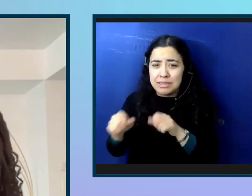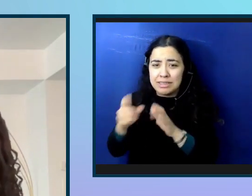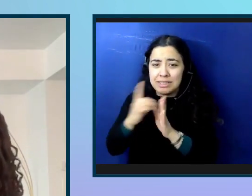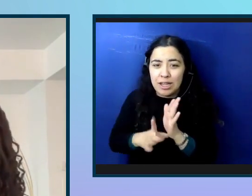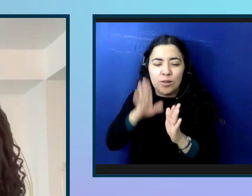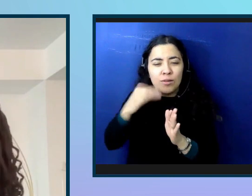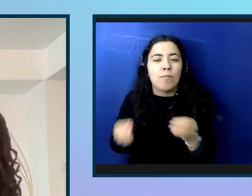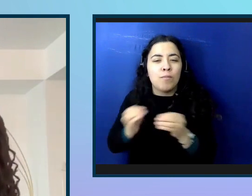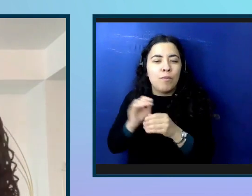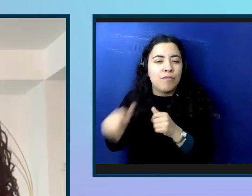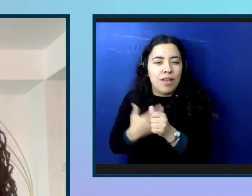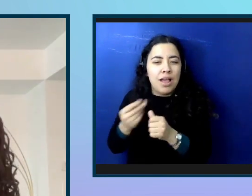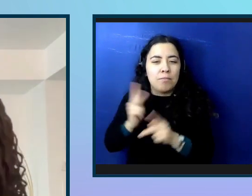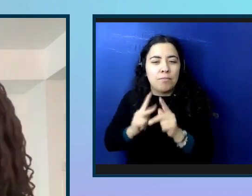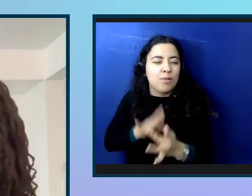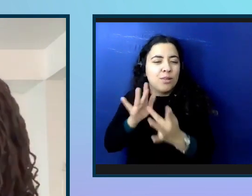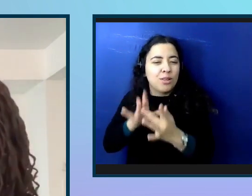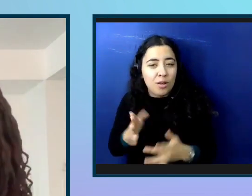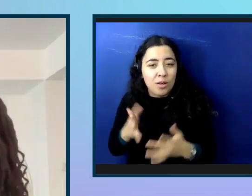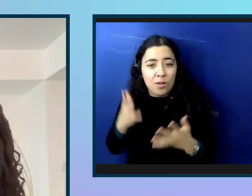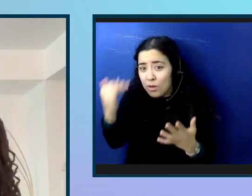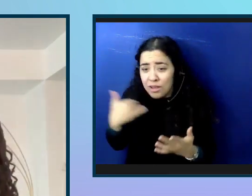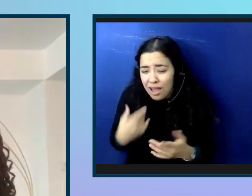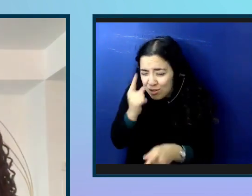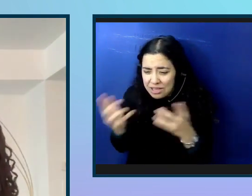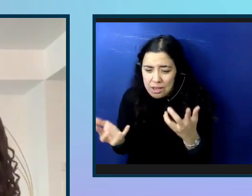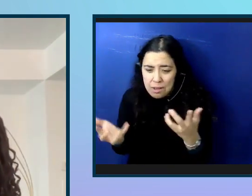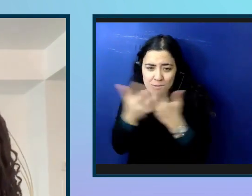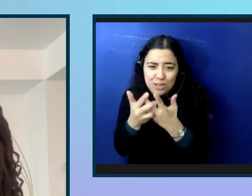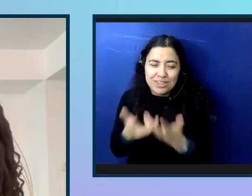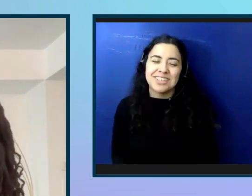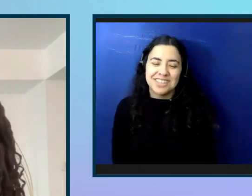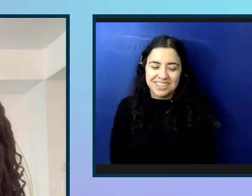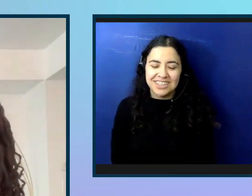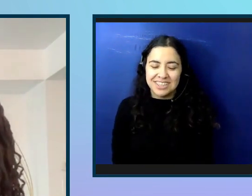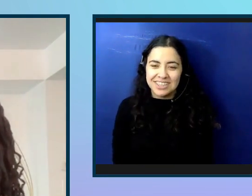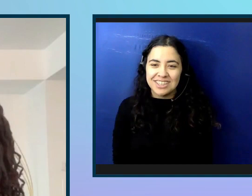and people reaching out to you just because you got the right combination there. So I'm excited, I'm excited.